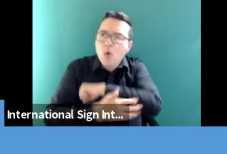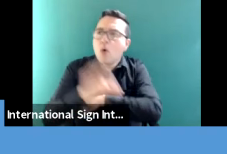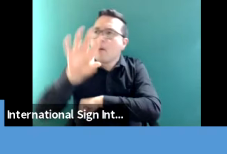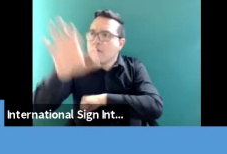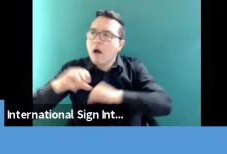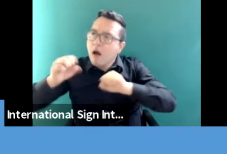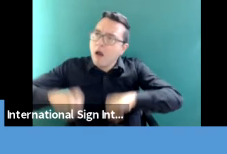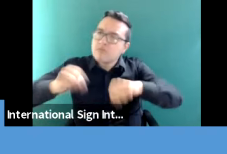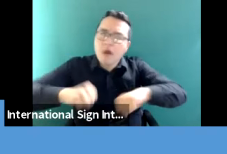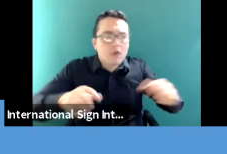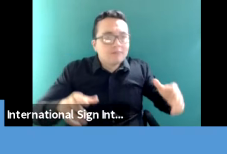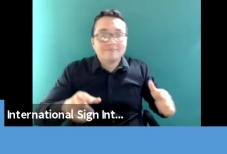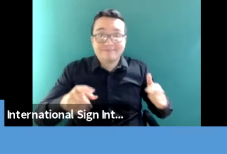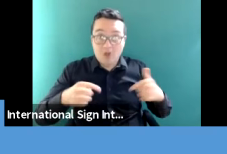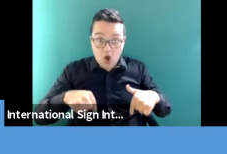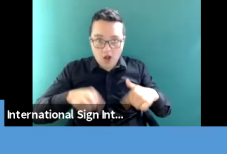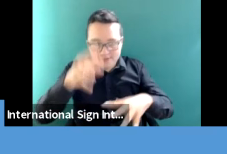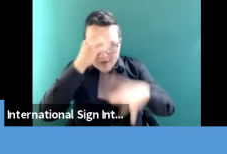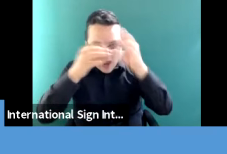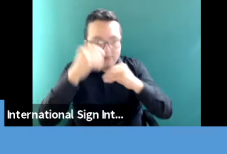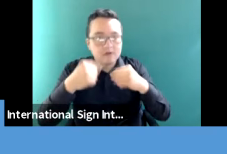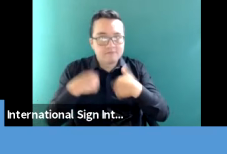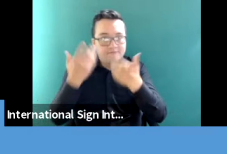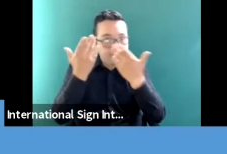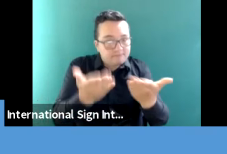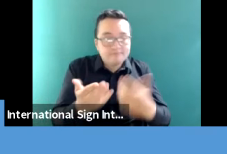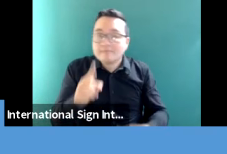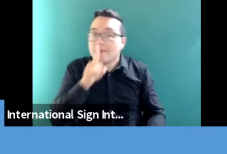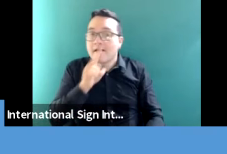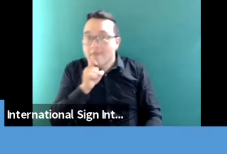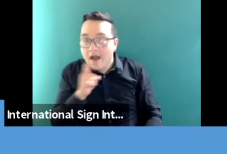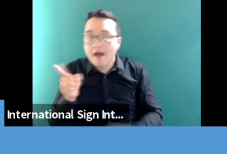If things are possible in one country, it's possible in country B and C.